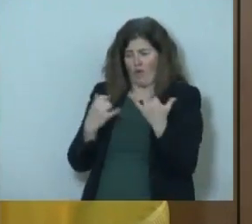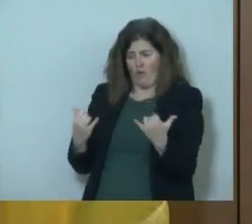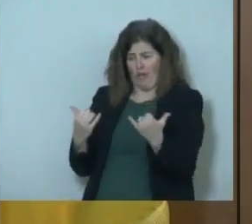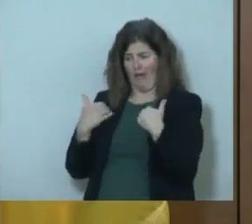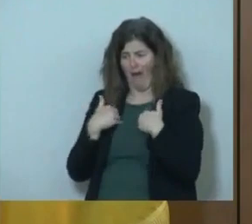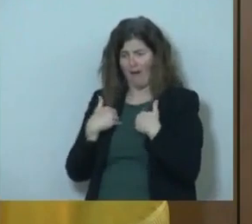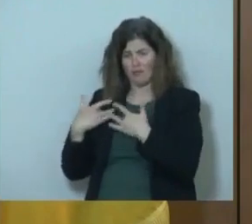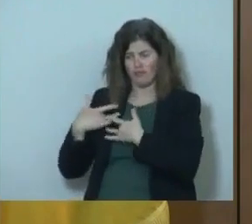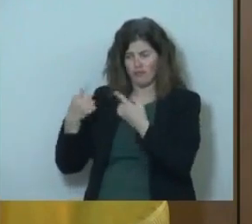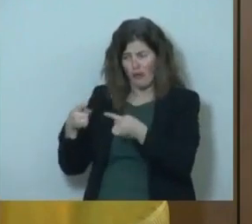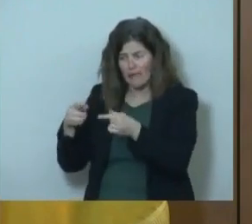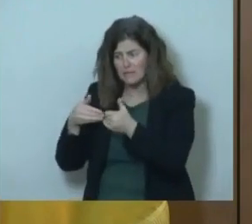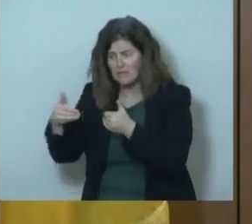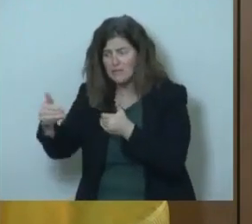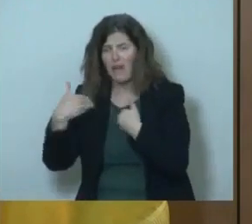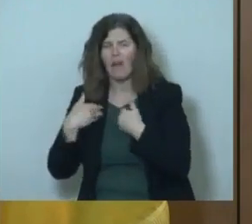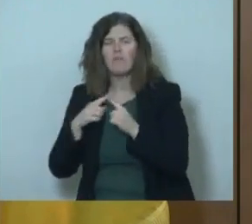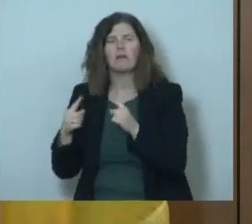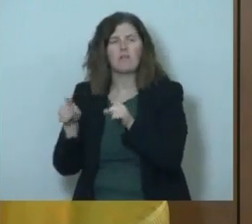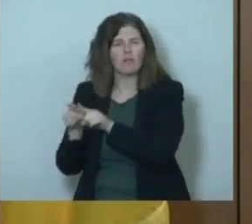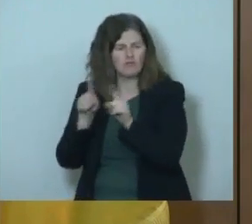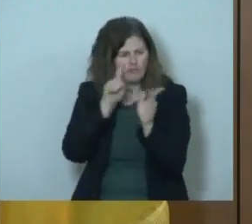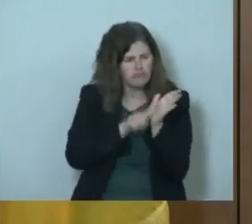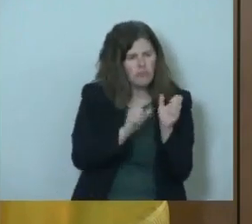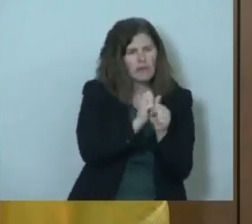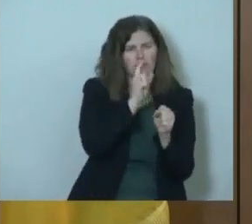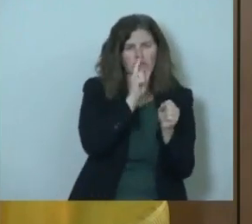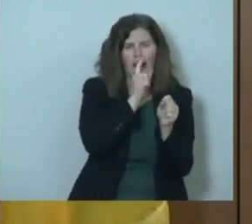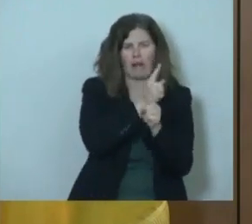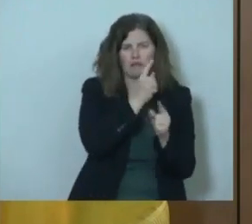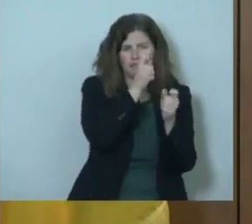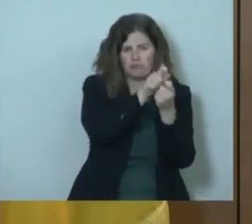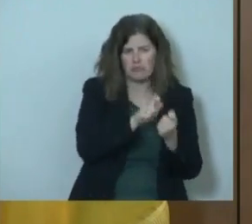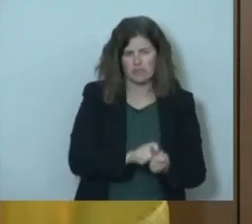IT IS AN HONEST, DAY-TO-DAY EFFORT TO UPDATE EVERY DASHBOARD.